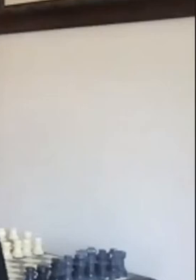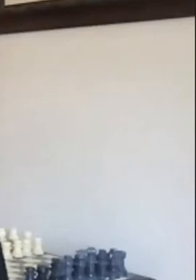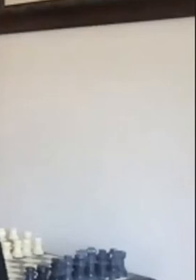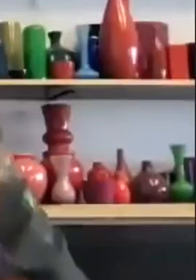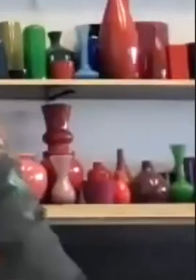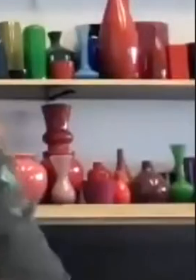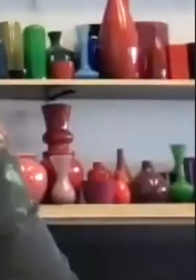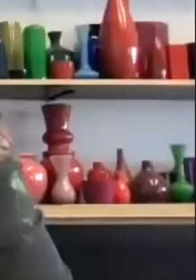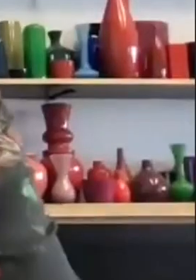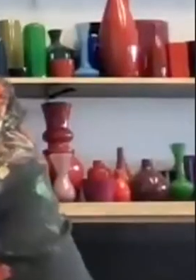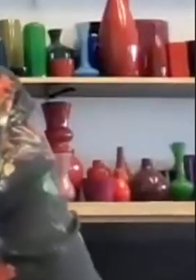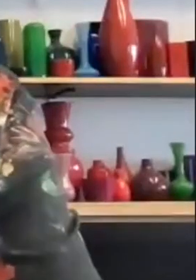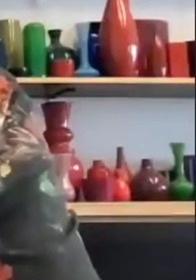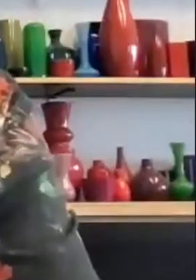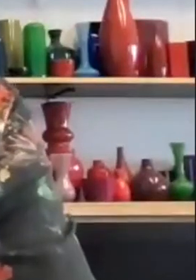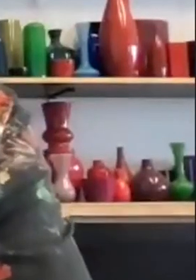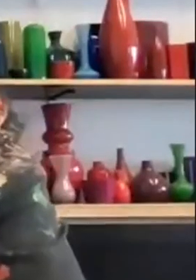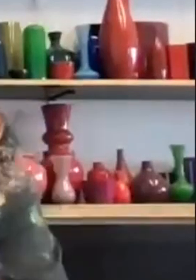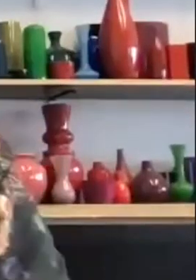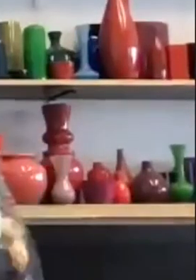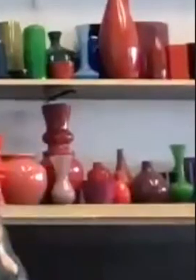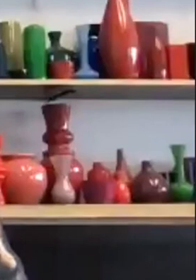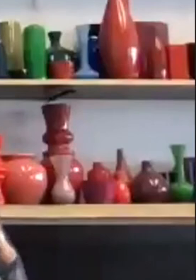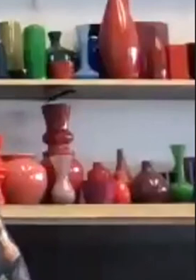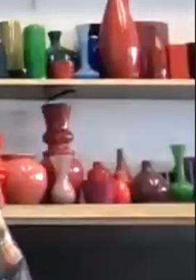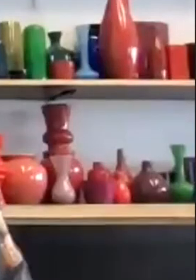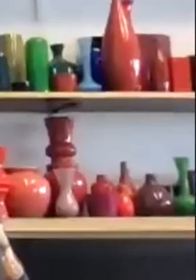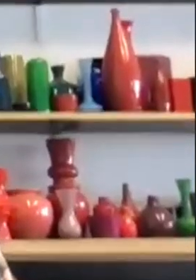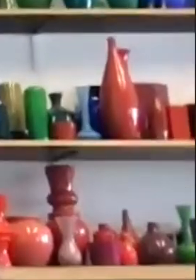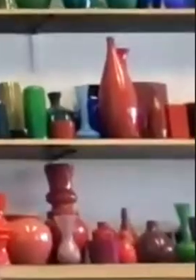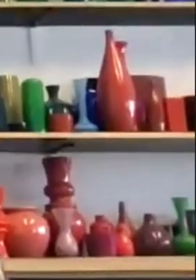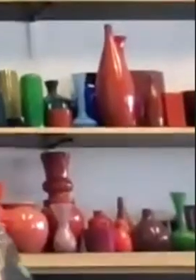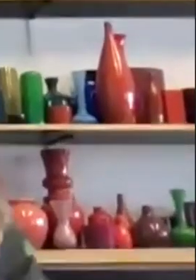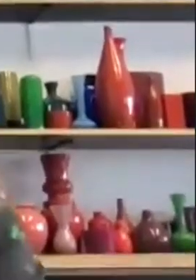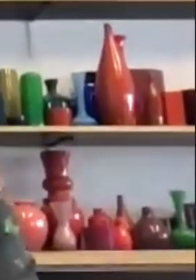well good afternoon everyone and welcome to art forum if you haven't met me before my